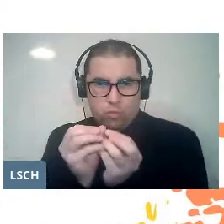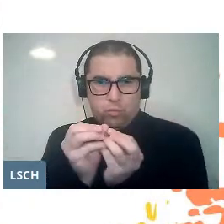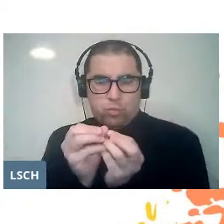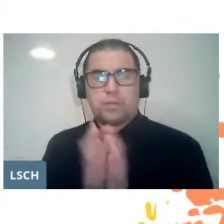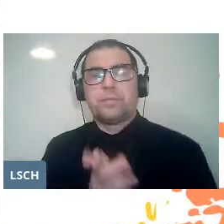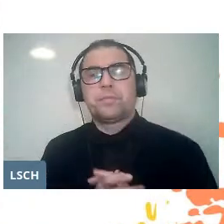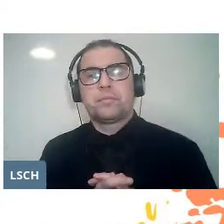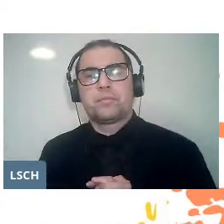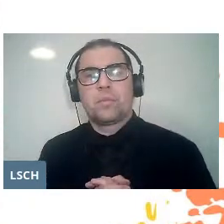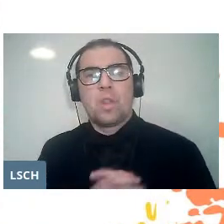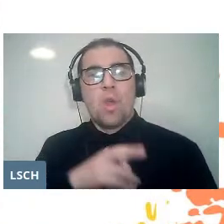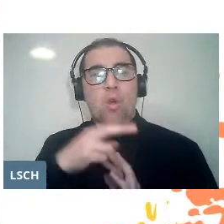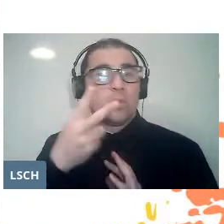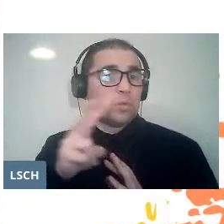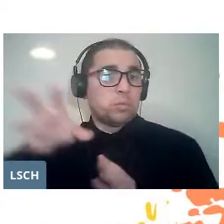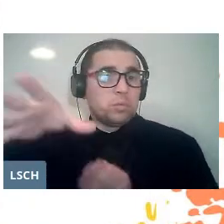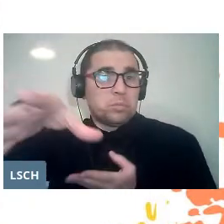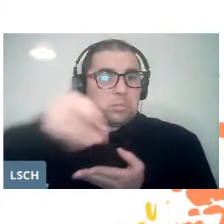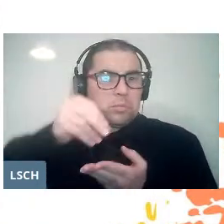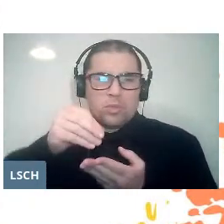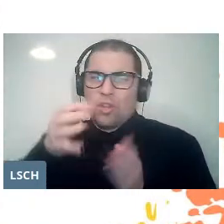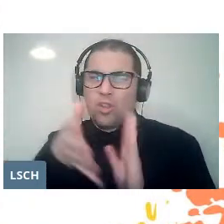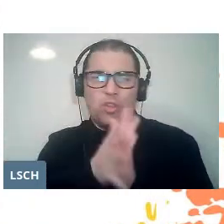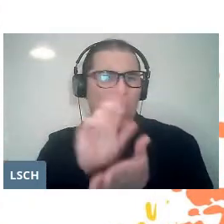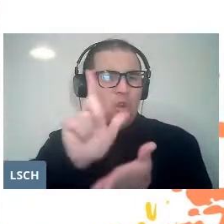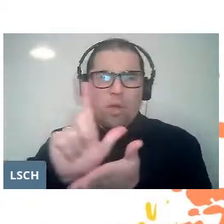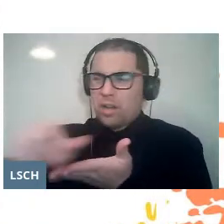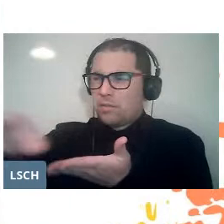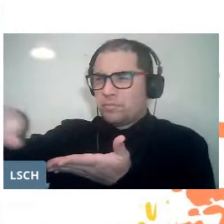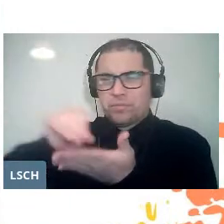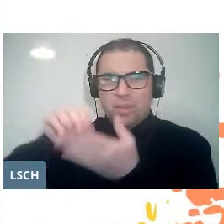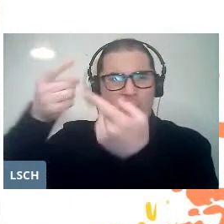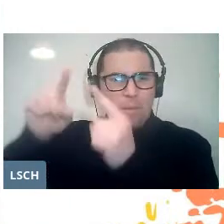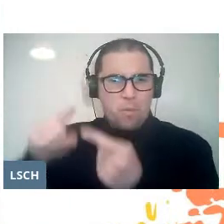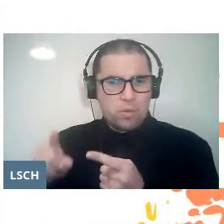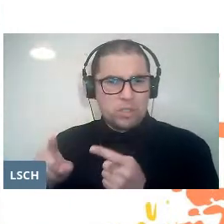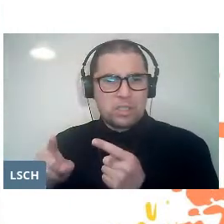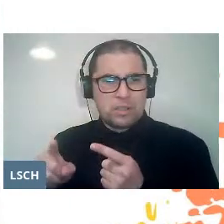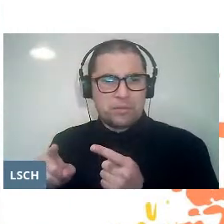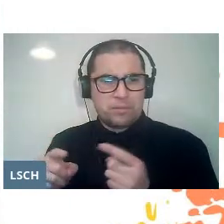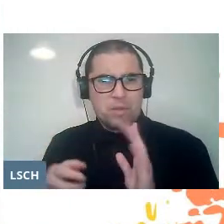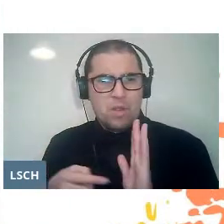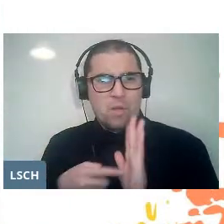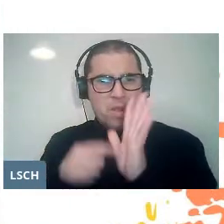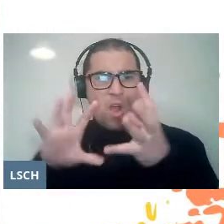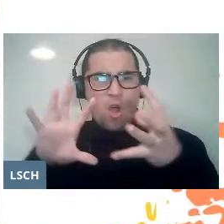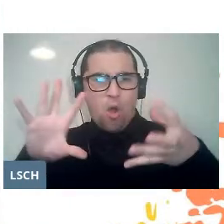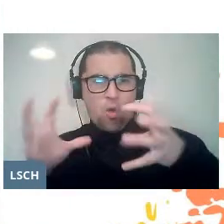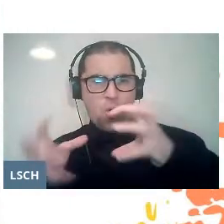His sources of inspiration are inexhaustible, a music that expresses tremendous unity and coherence.